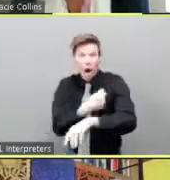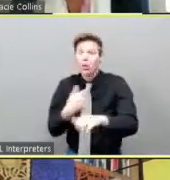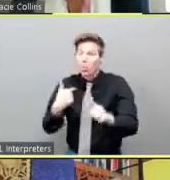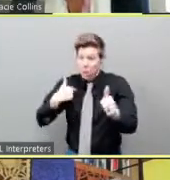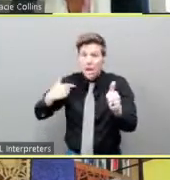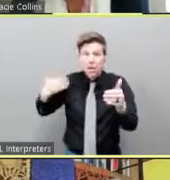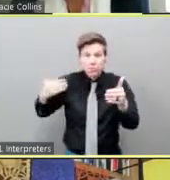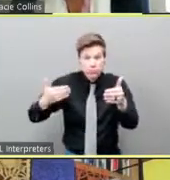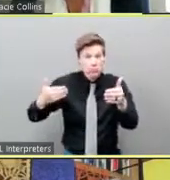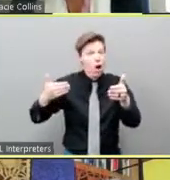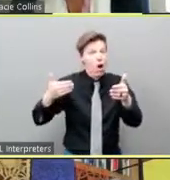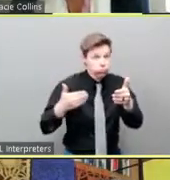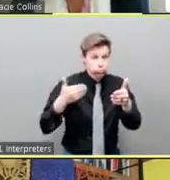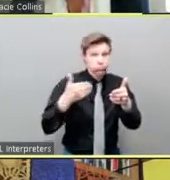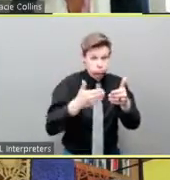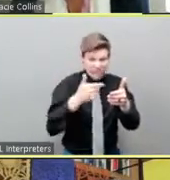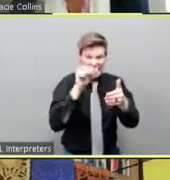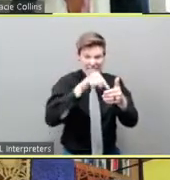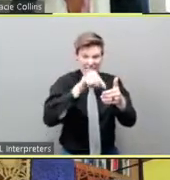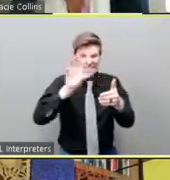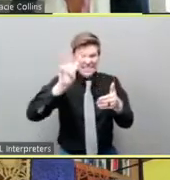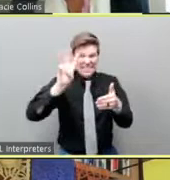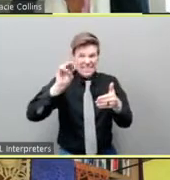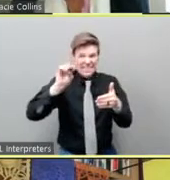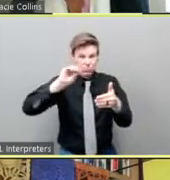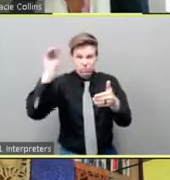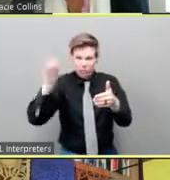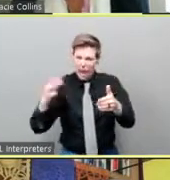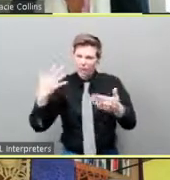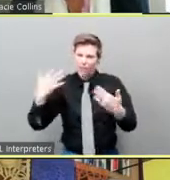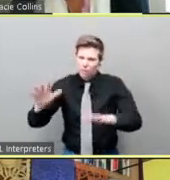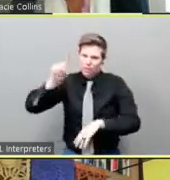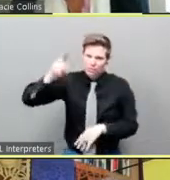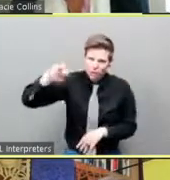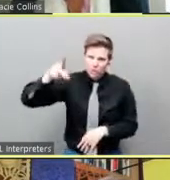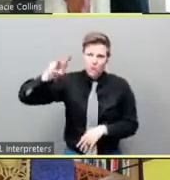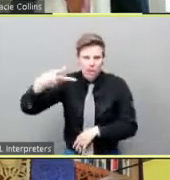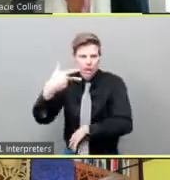will graduate from the red, yellow, green turquoise county color system. So